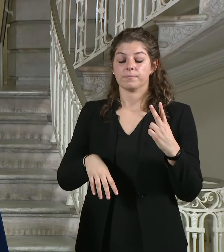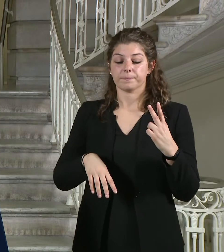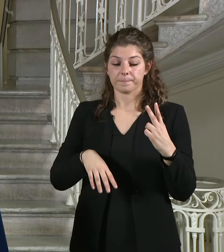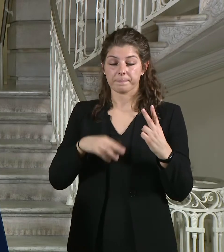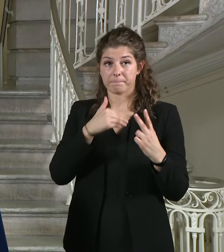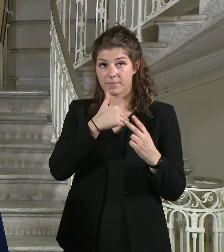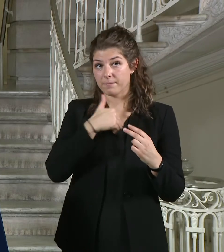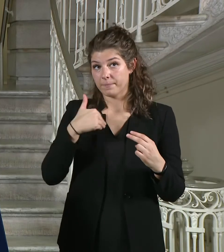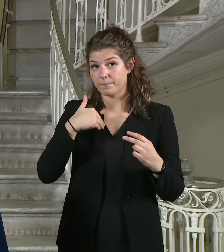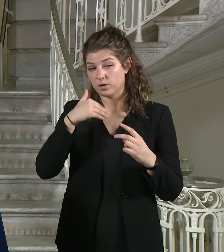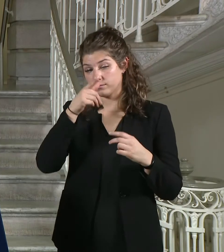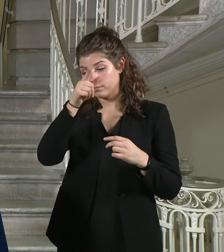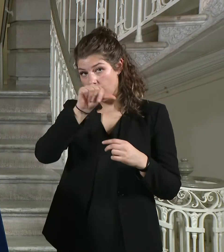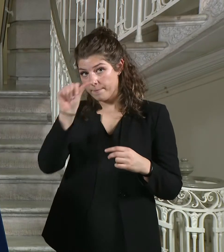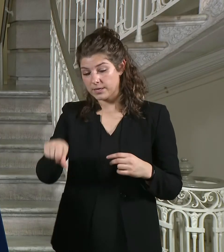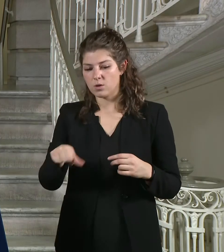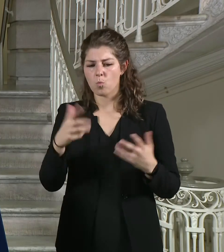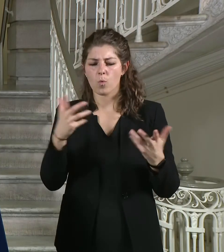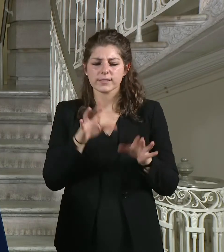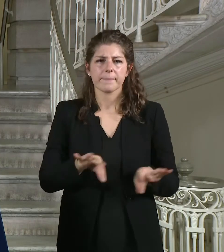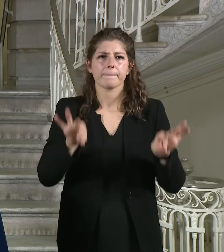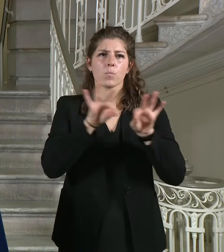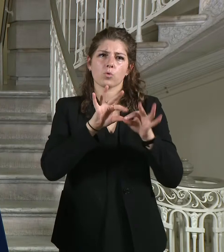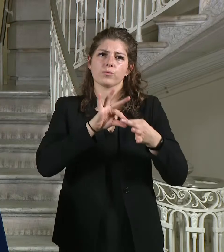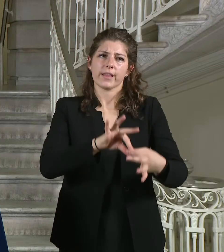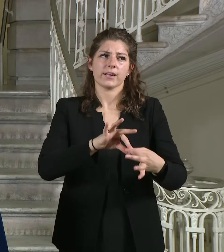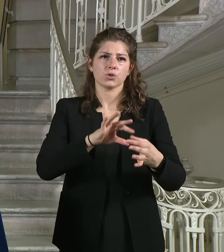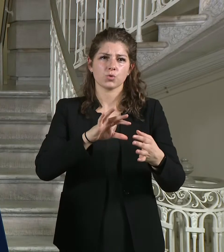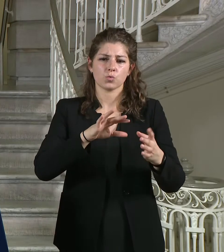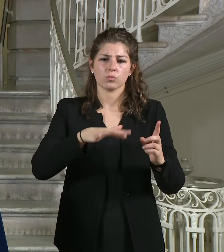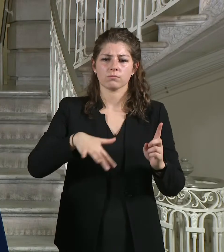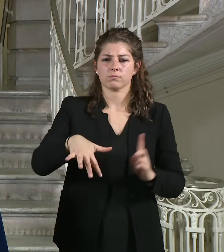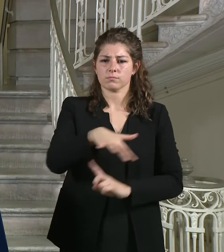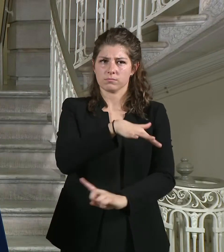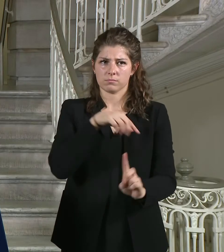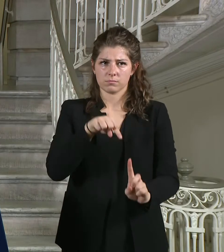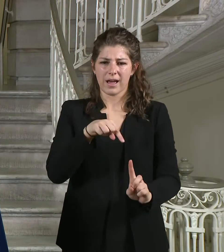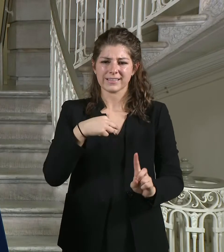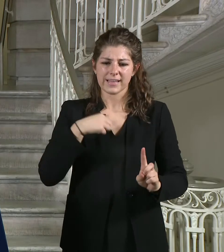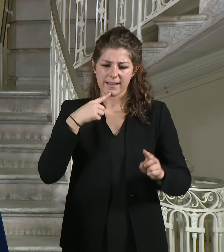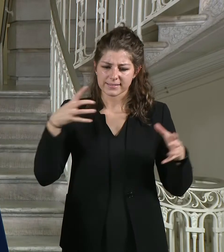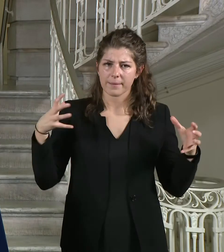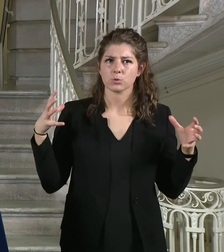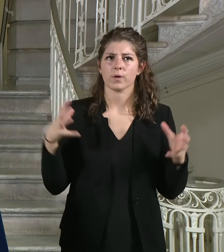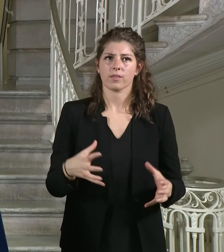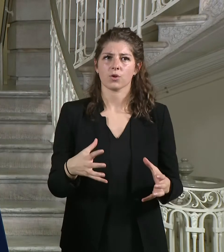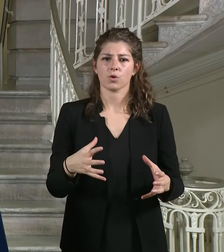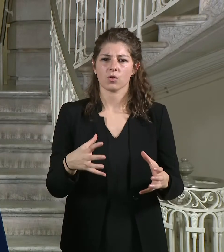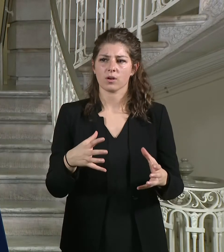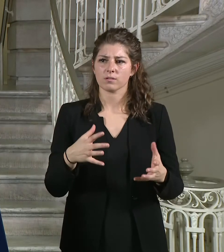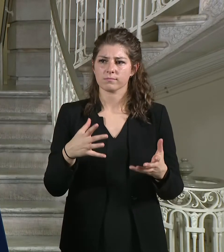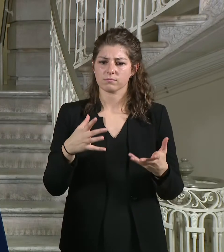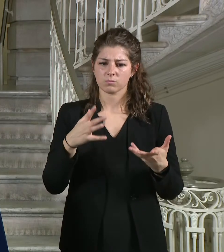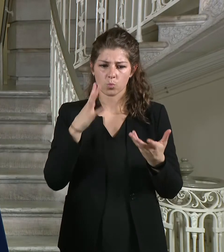DOWN WITH AND MEMBERS , THE MEMBERS OF THEIR AND WHAT ITEMS